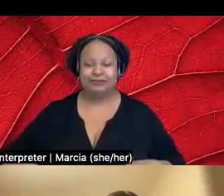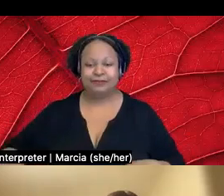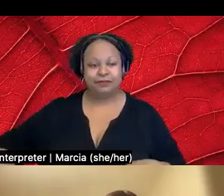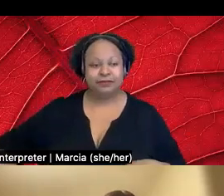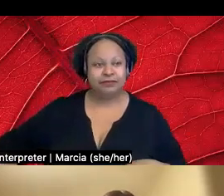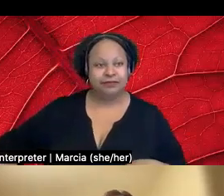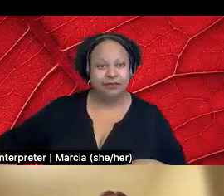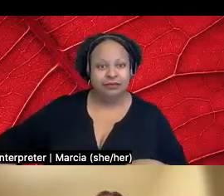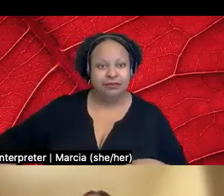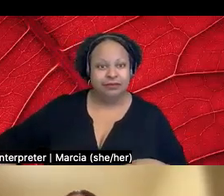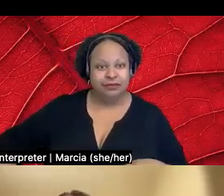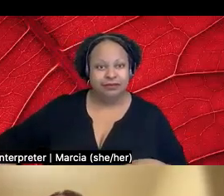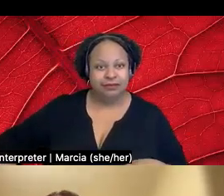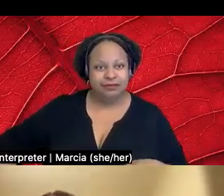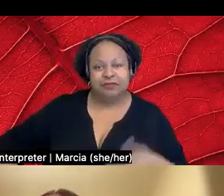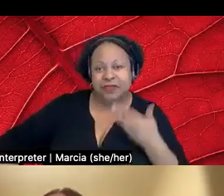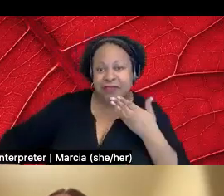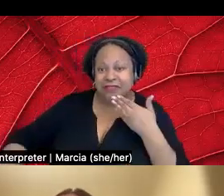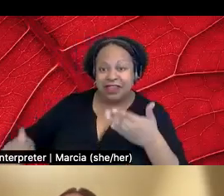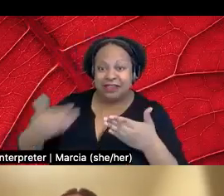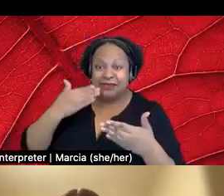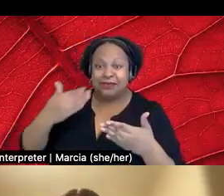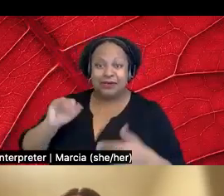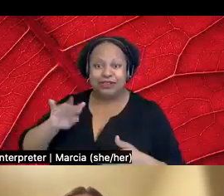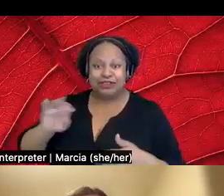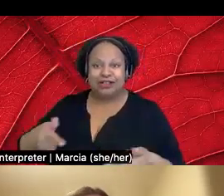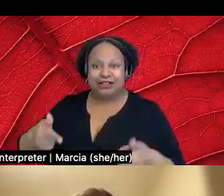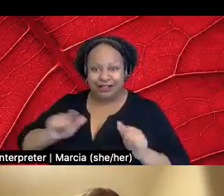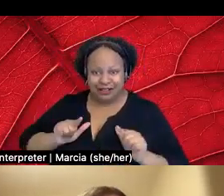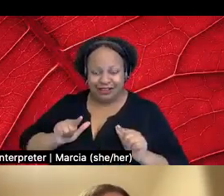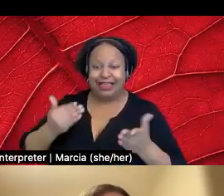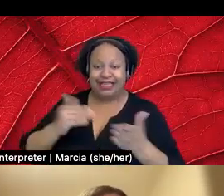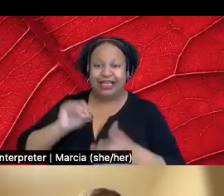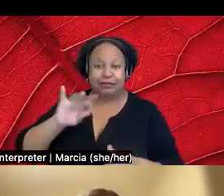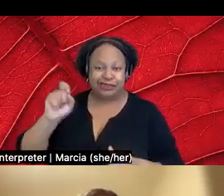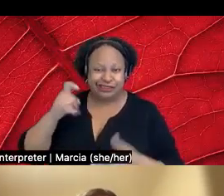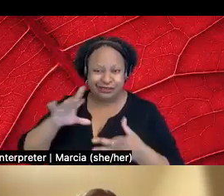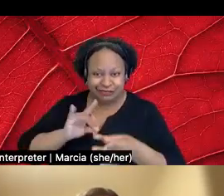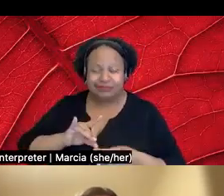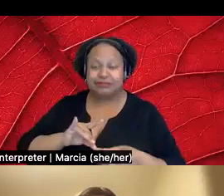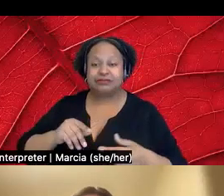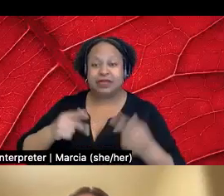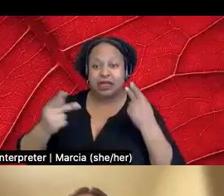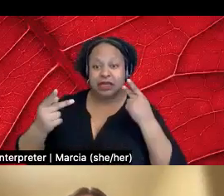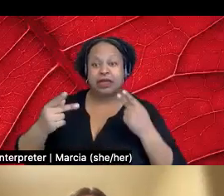Thank you, Michelle. Again, as Michelle mentioned, I'm Anne. I use she/her pronouns.